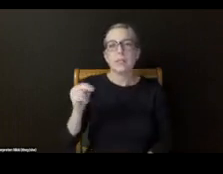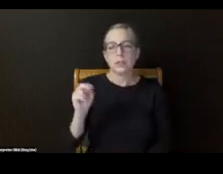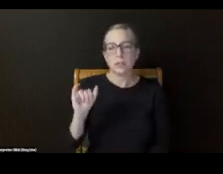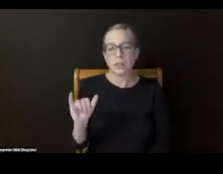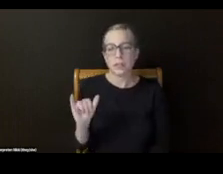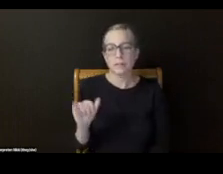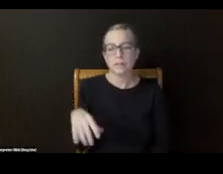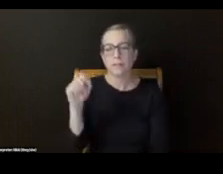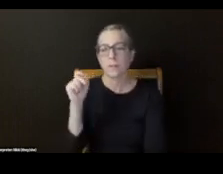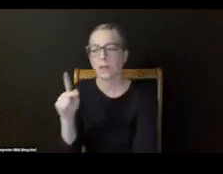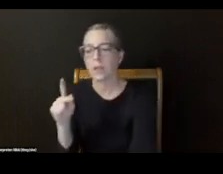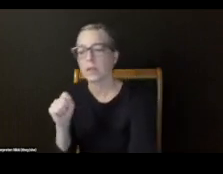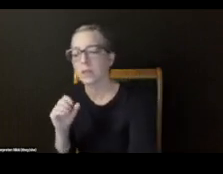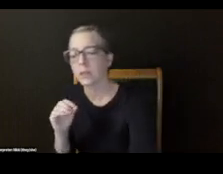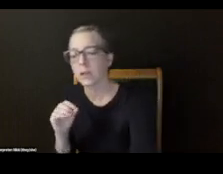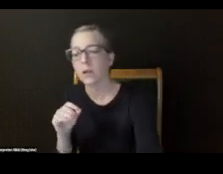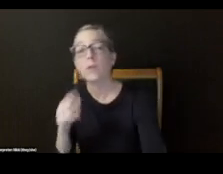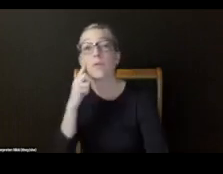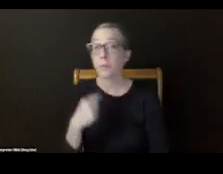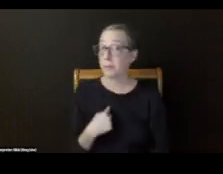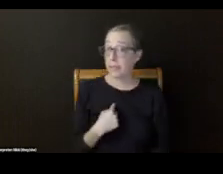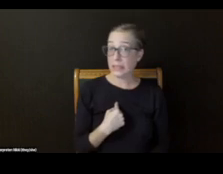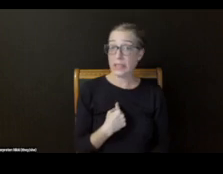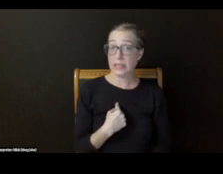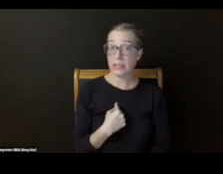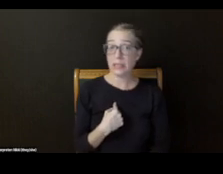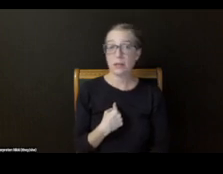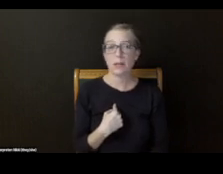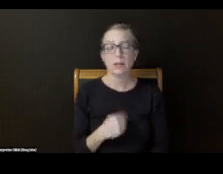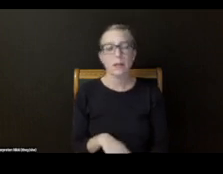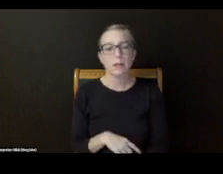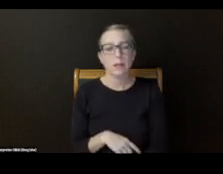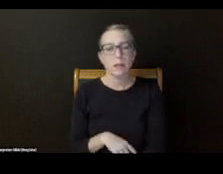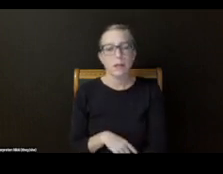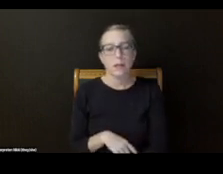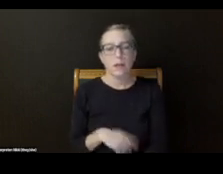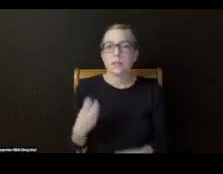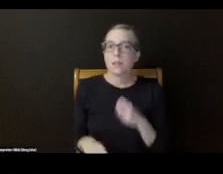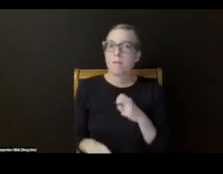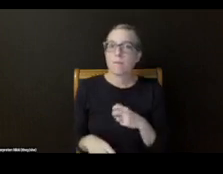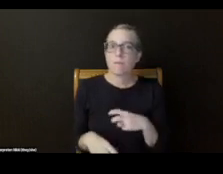it was more difficult when Edward was born.